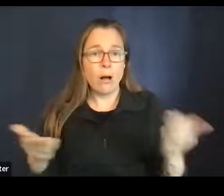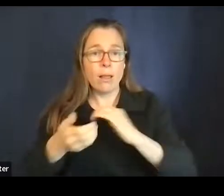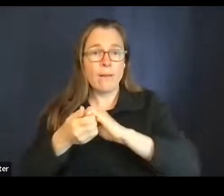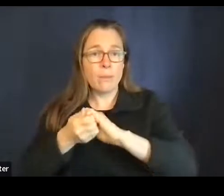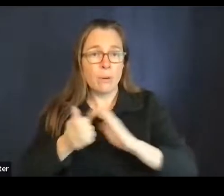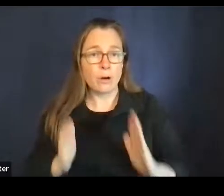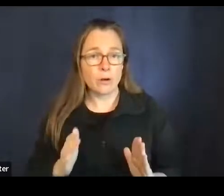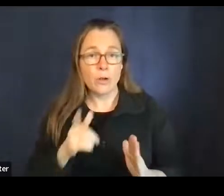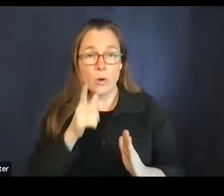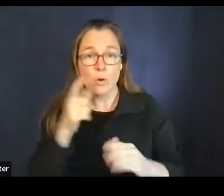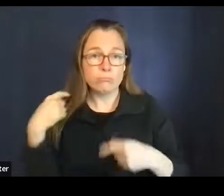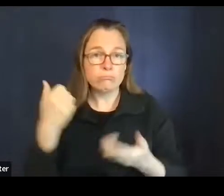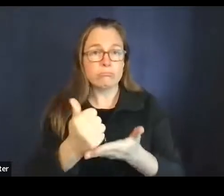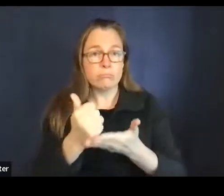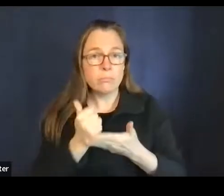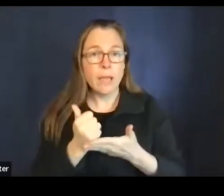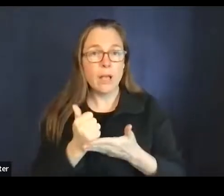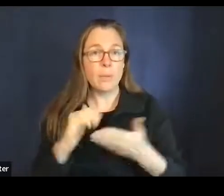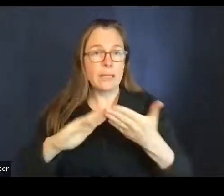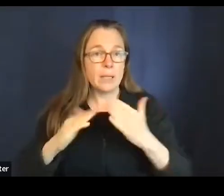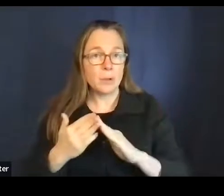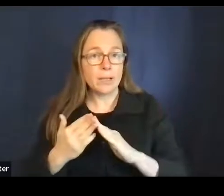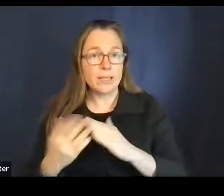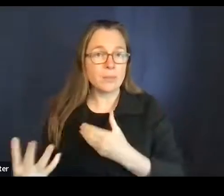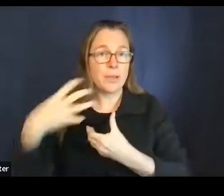who helped us engage our communities and helped us lead a robust